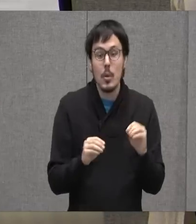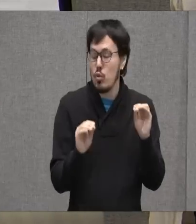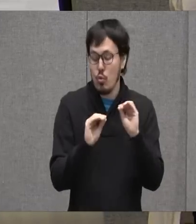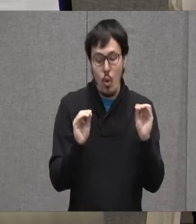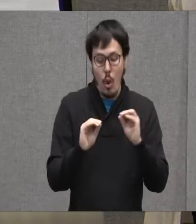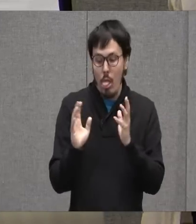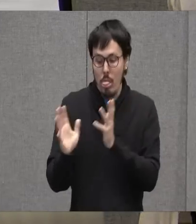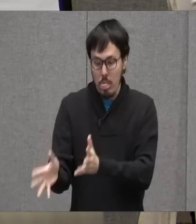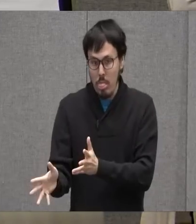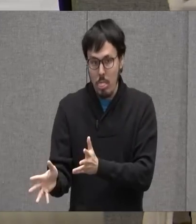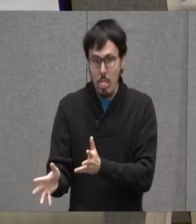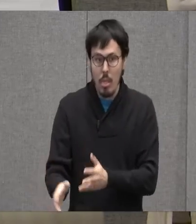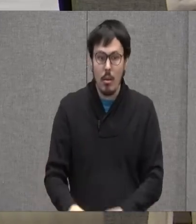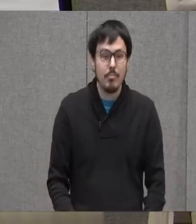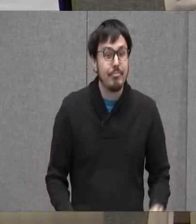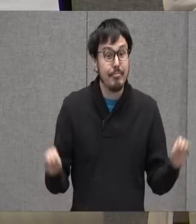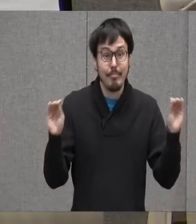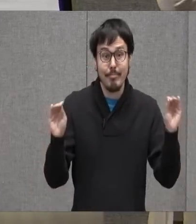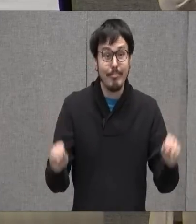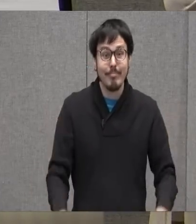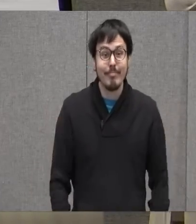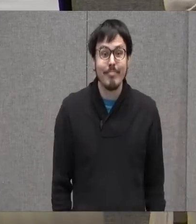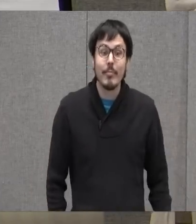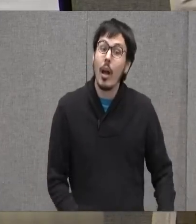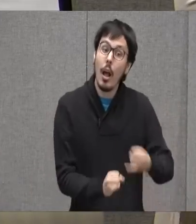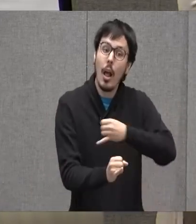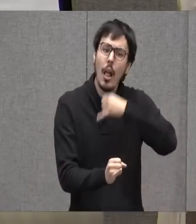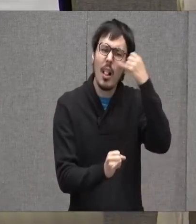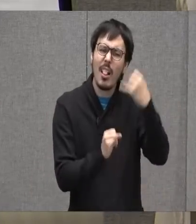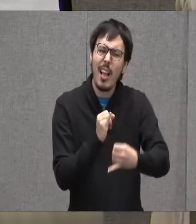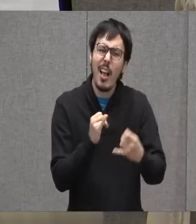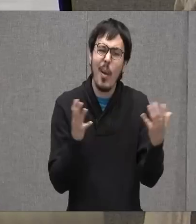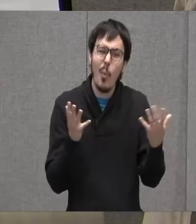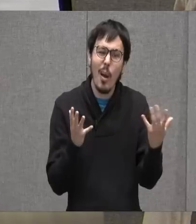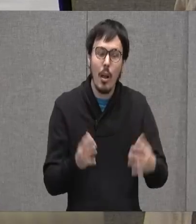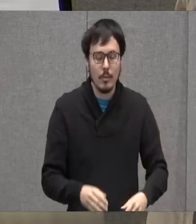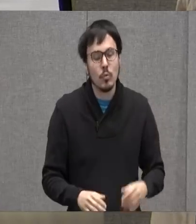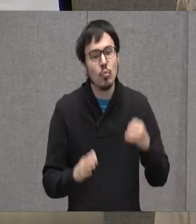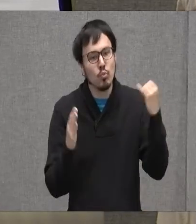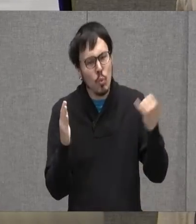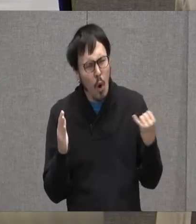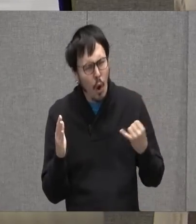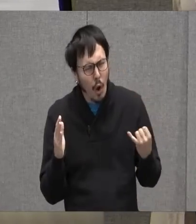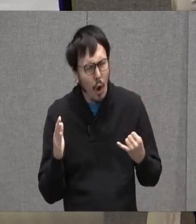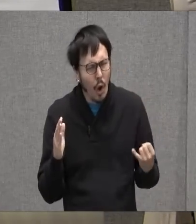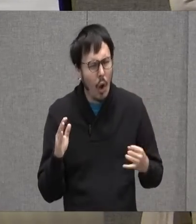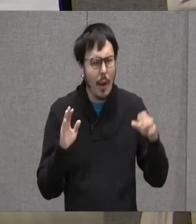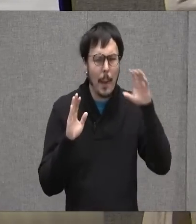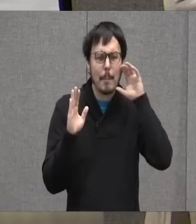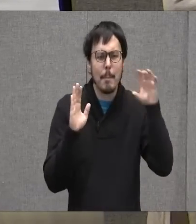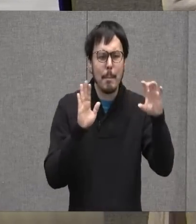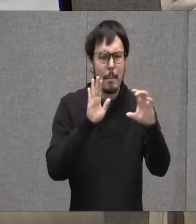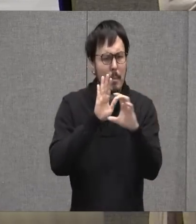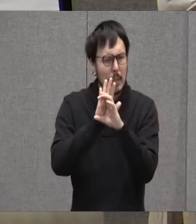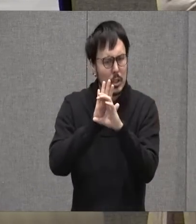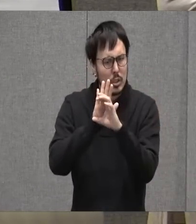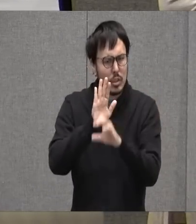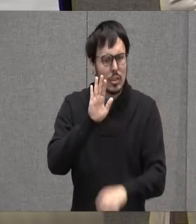Now the last one is to draw a picture. What could I draw 20 pictures of?